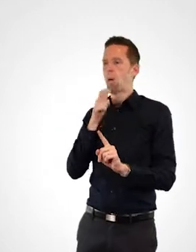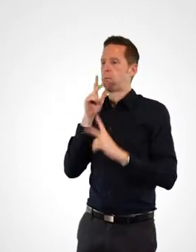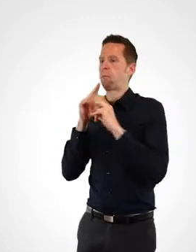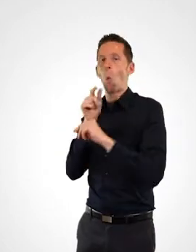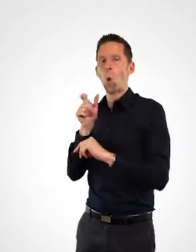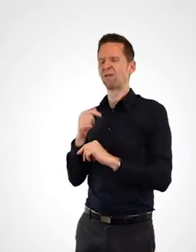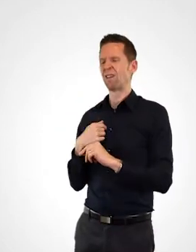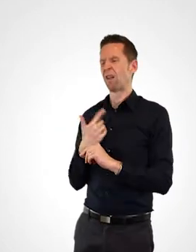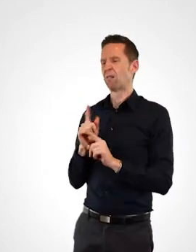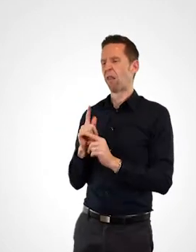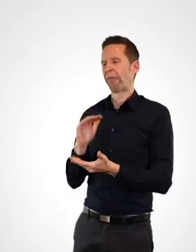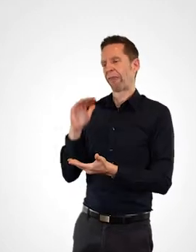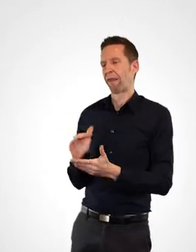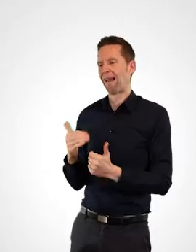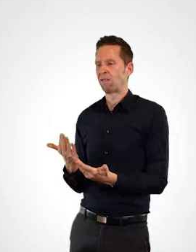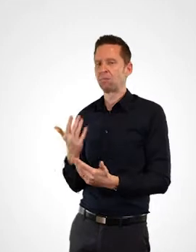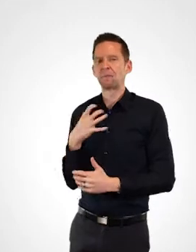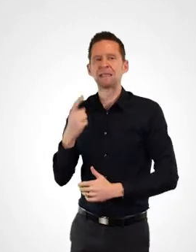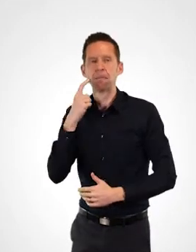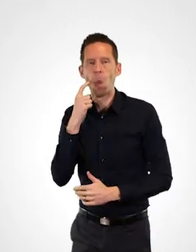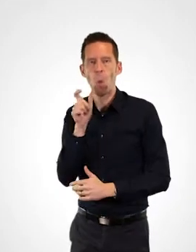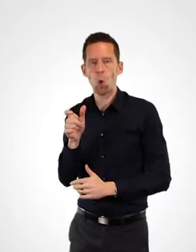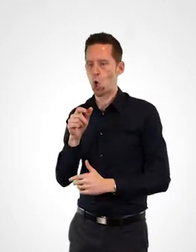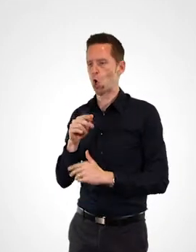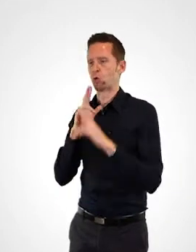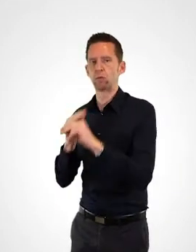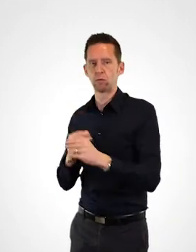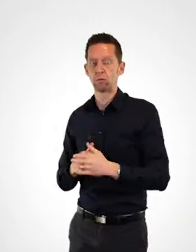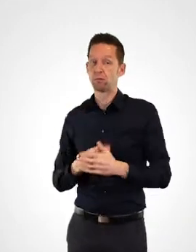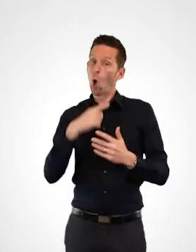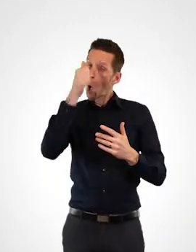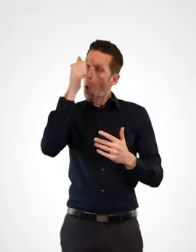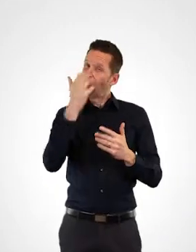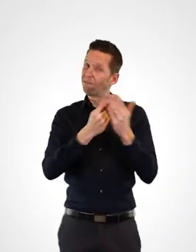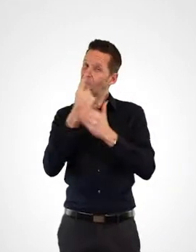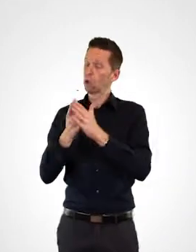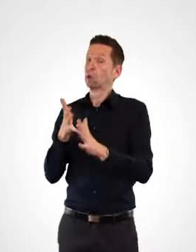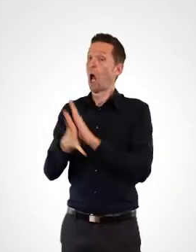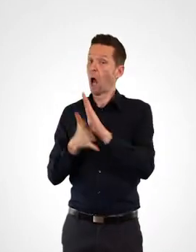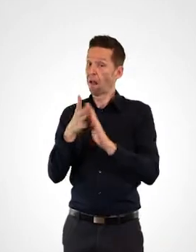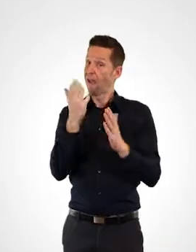so we'd better use simpler words. Now, we know that that might happen more with adults who are signing,